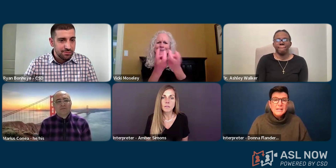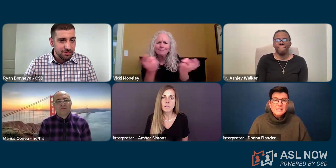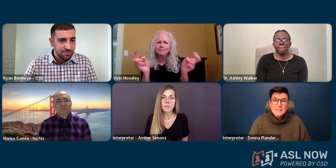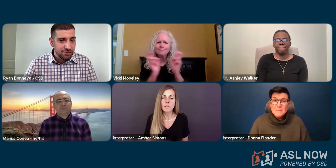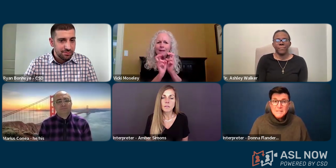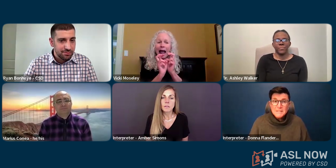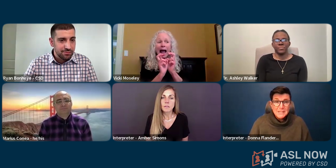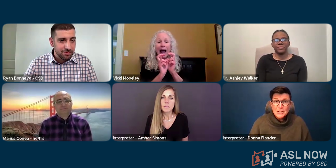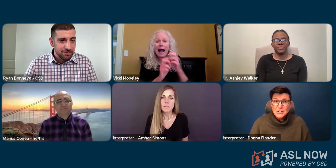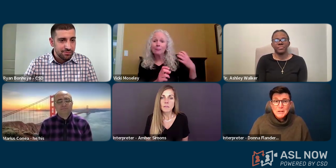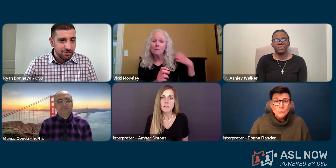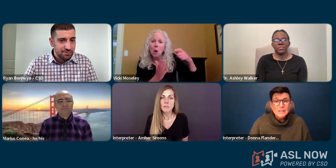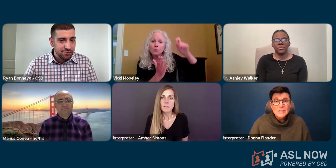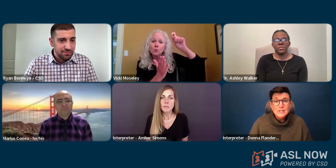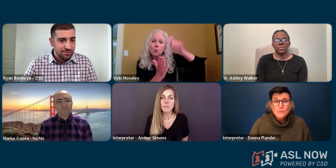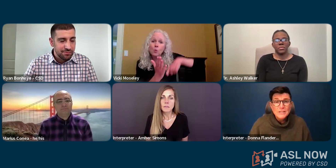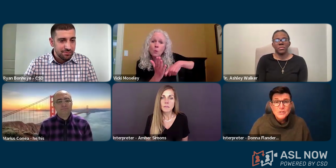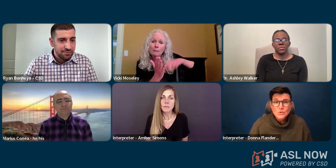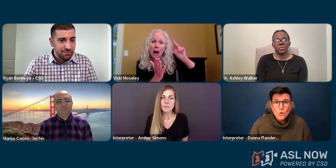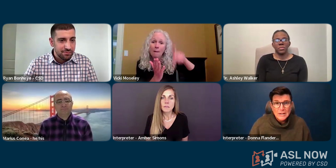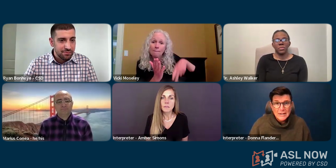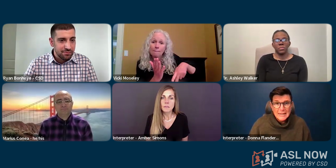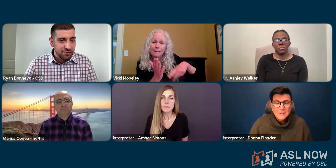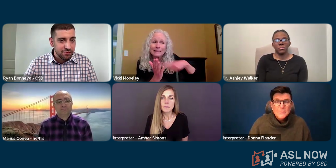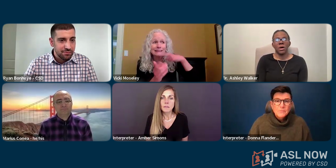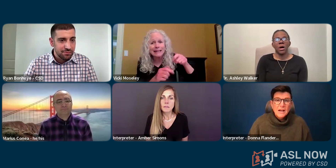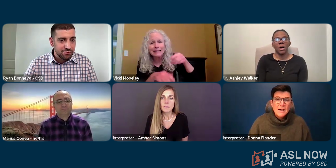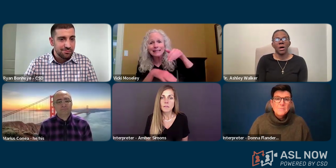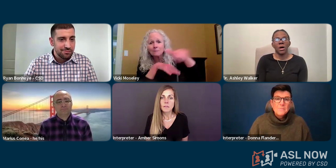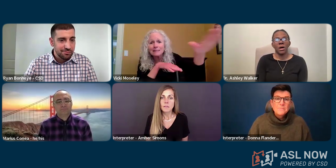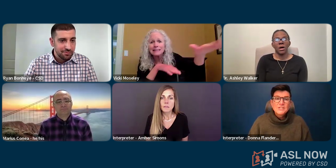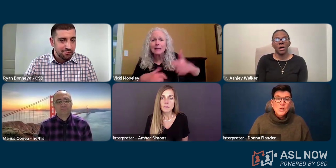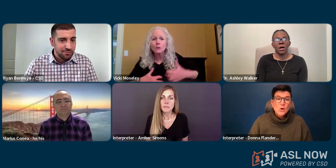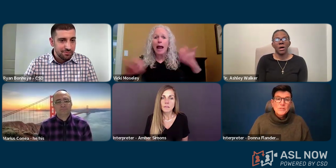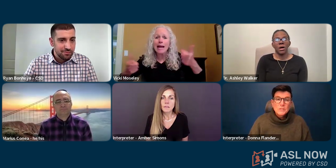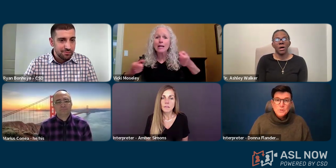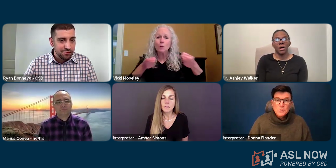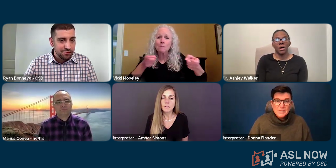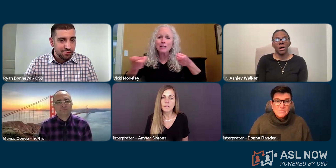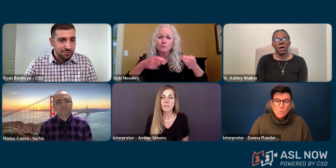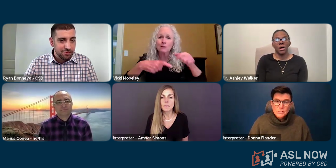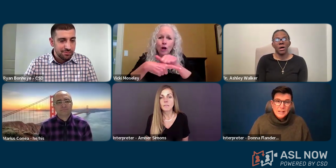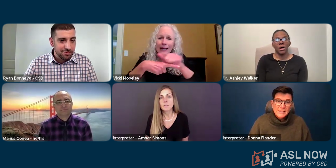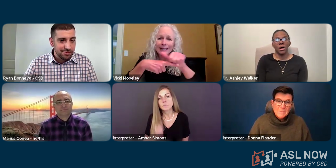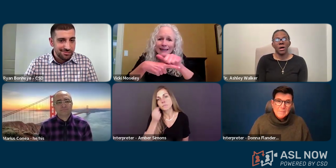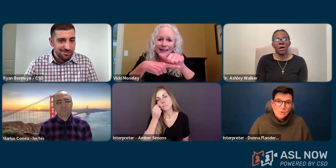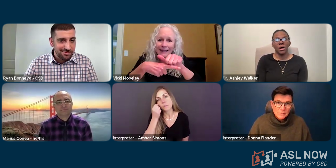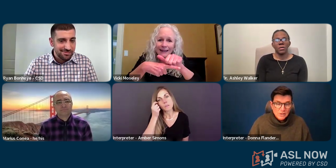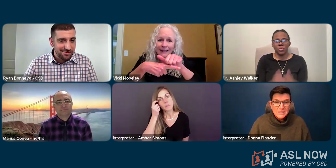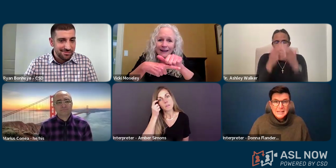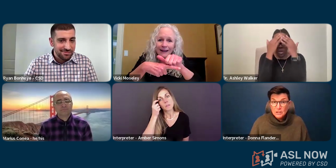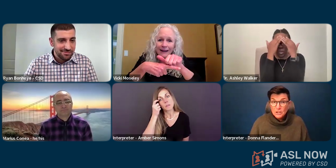But sometimes it could just be a really super fun story. And so this person was telling about, you know, this